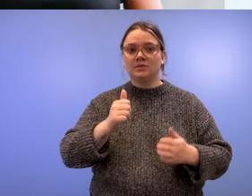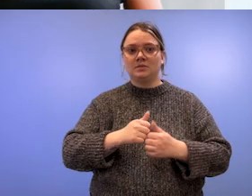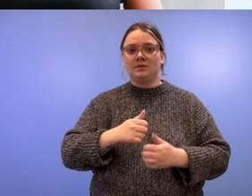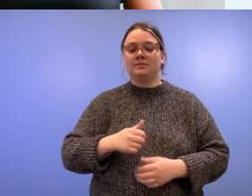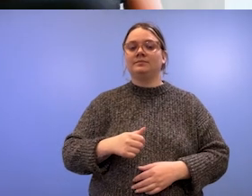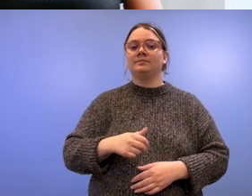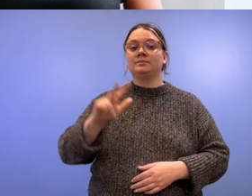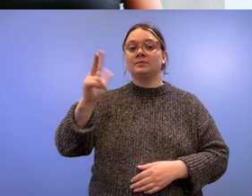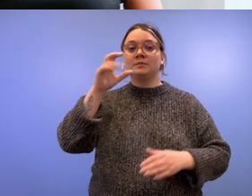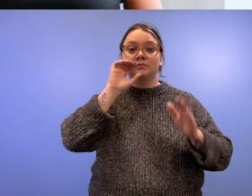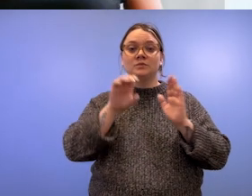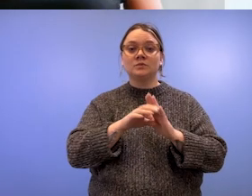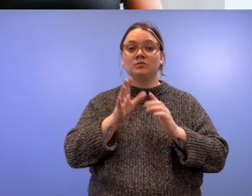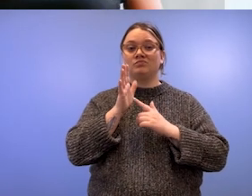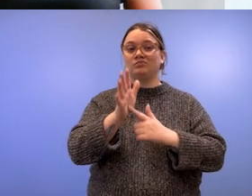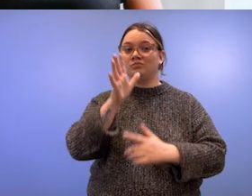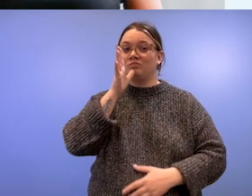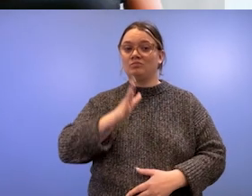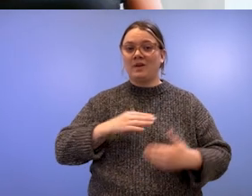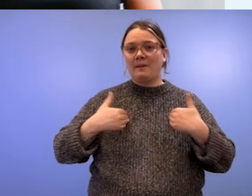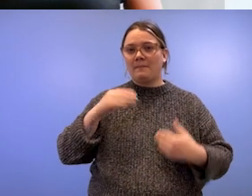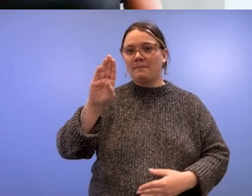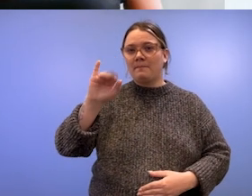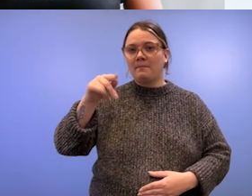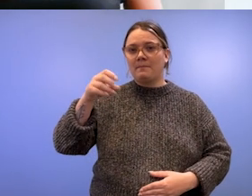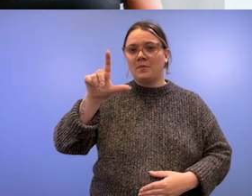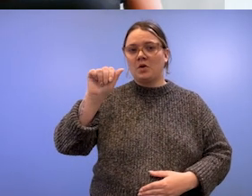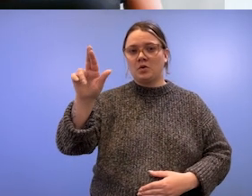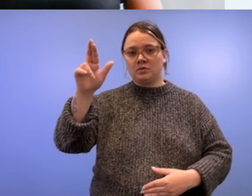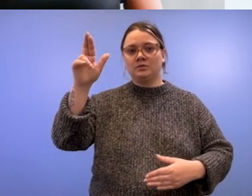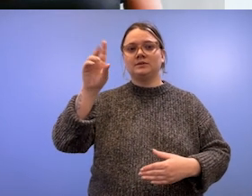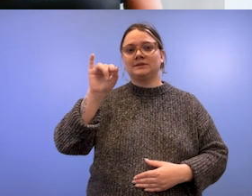is of a woman who lives with bipolar disorder. However, her disability is is invisible and can